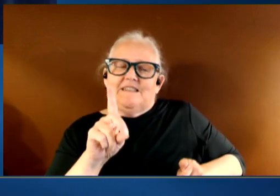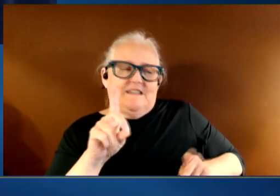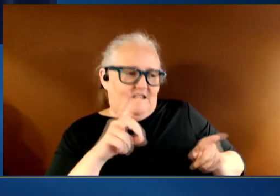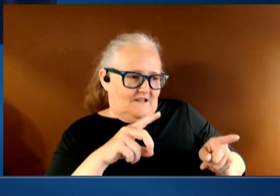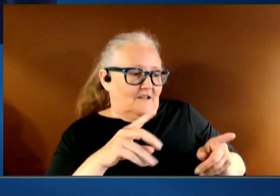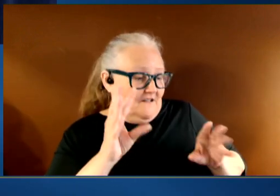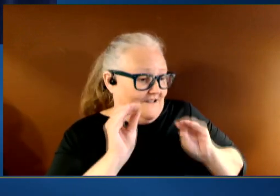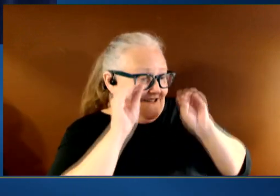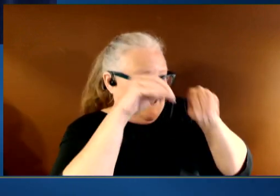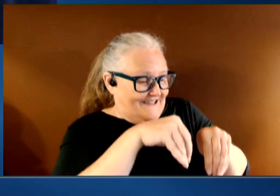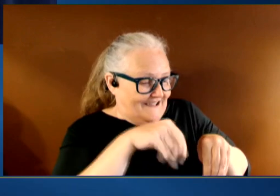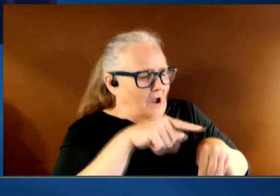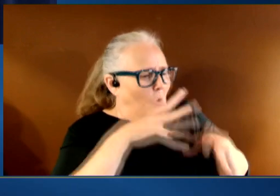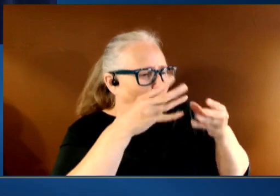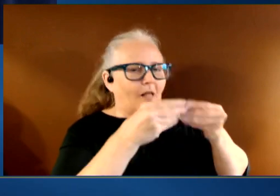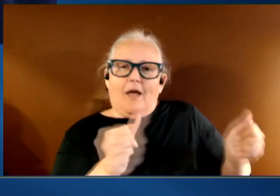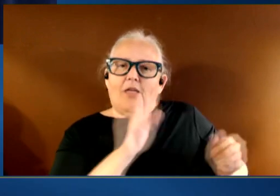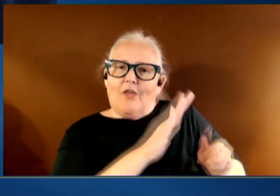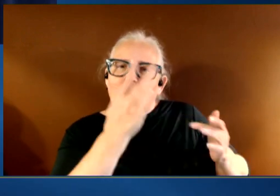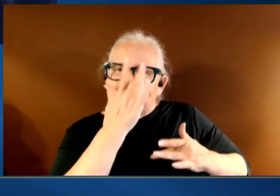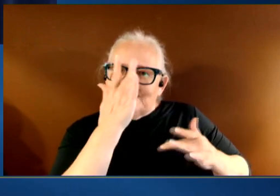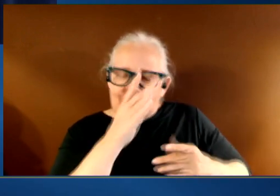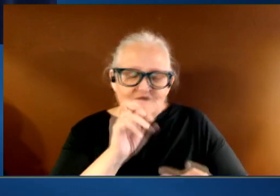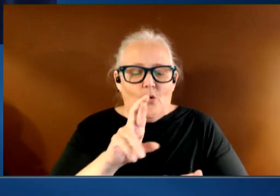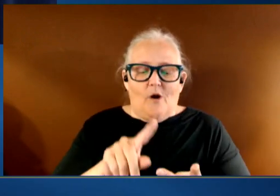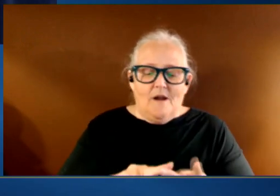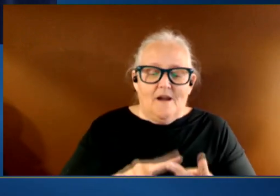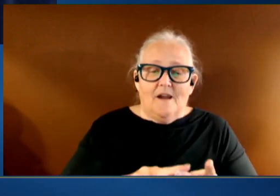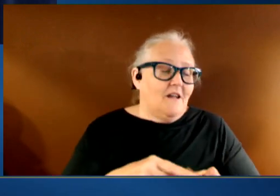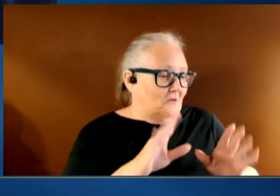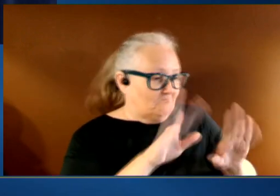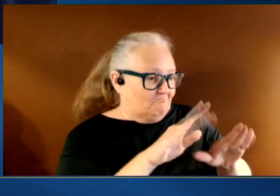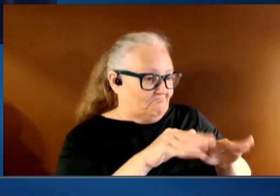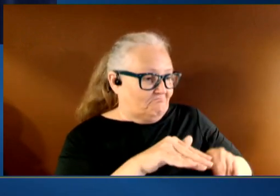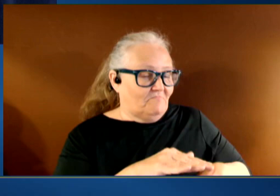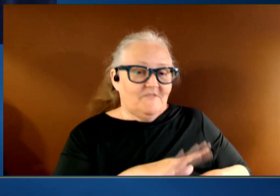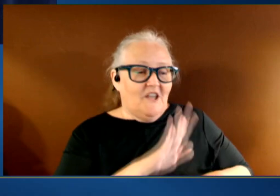Or what if we said for a warrior, we're going to take the -- your own cells out of your body.